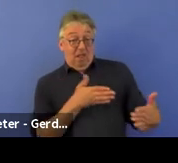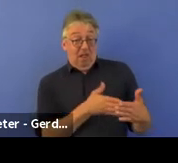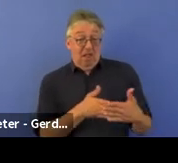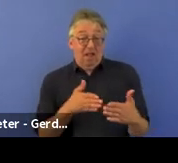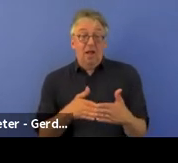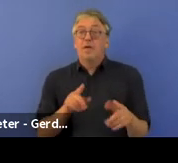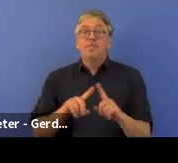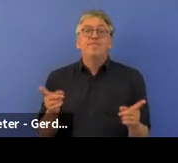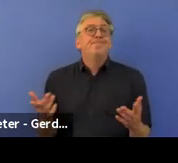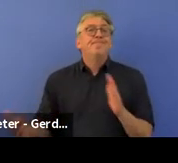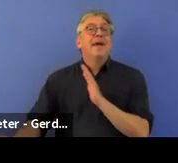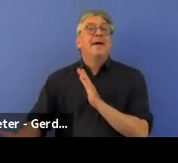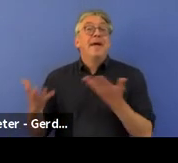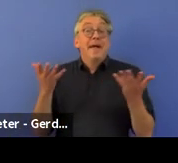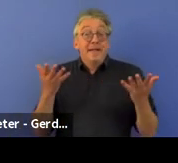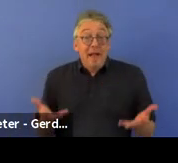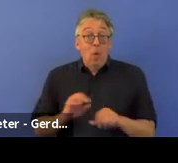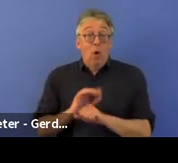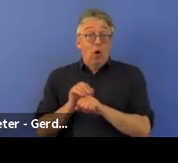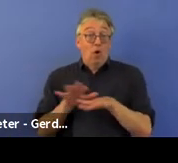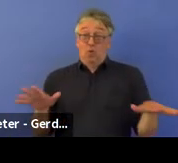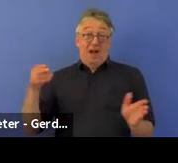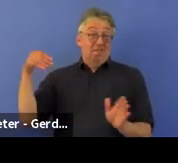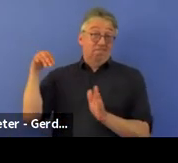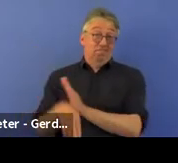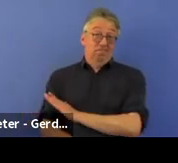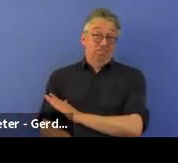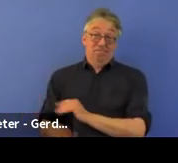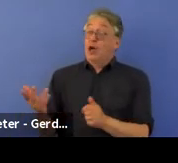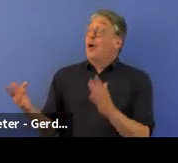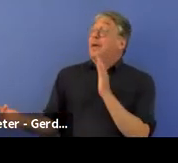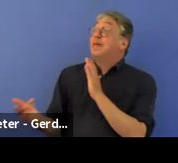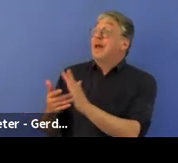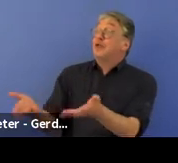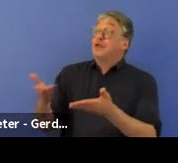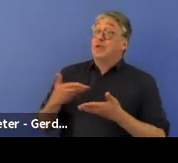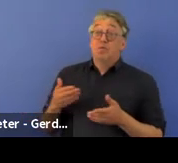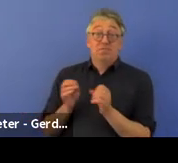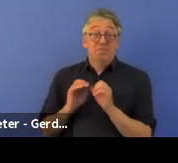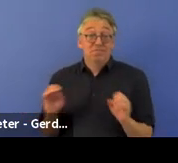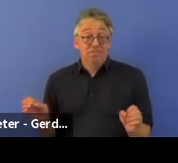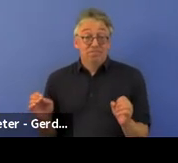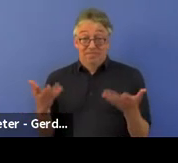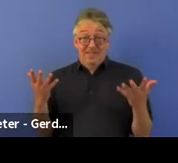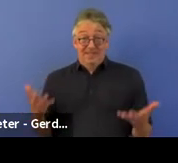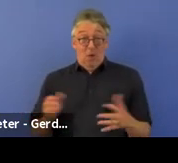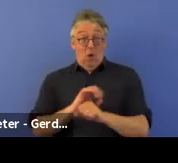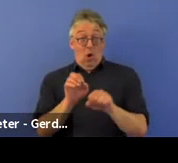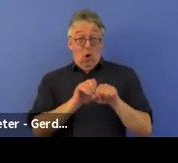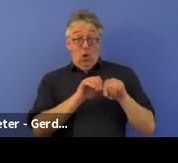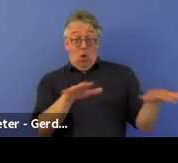inclusive environment, both in mainstream as well as special schools. There is a lack of infrastructure